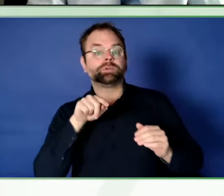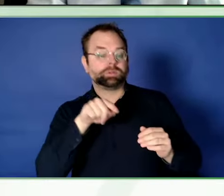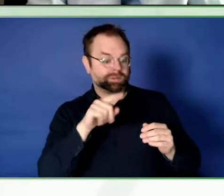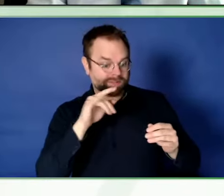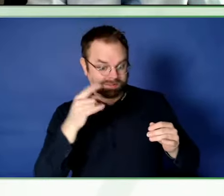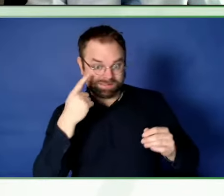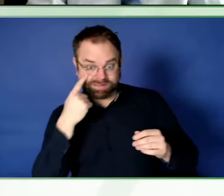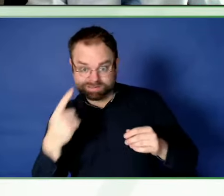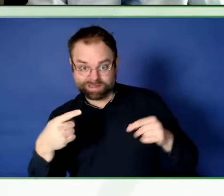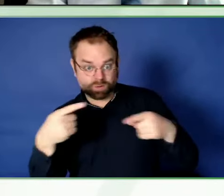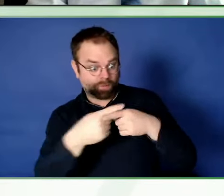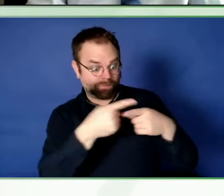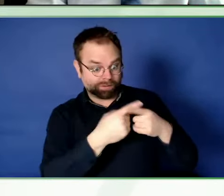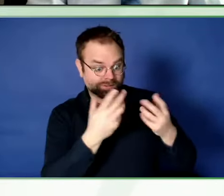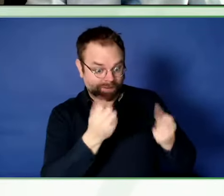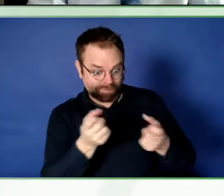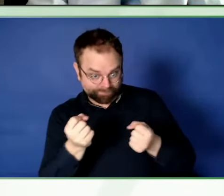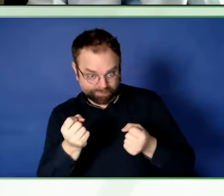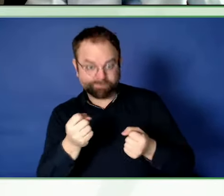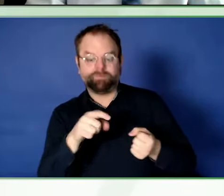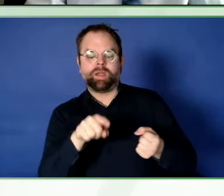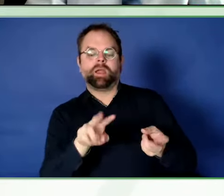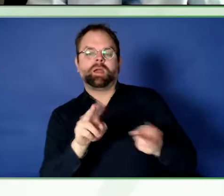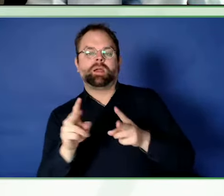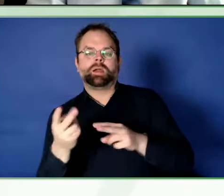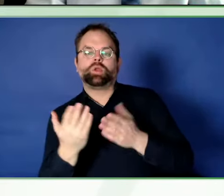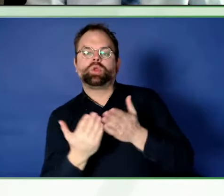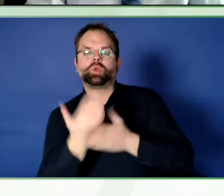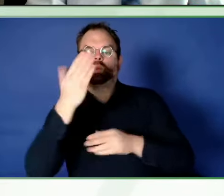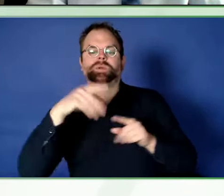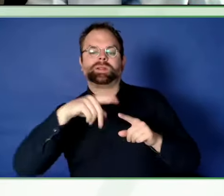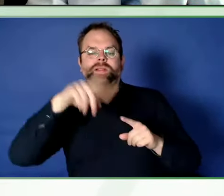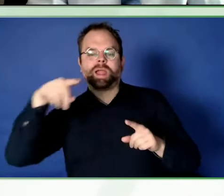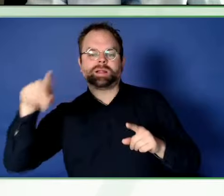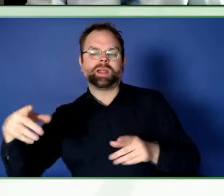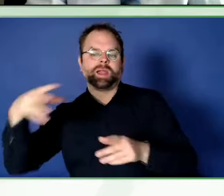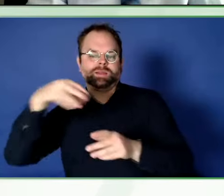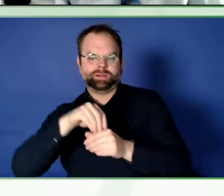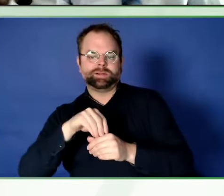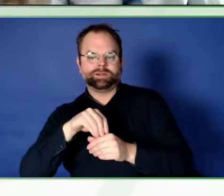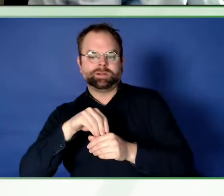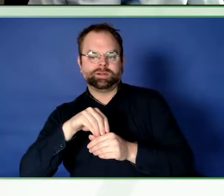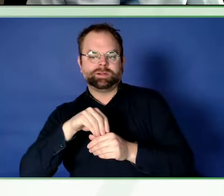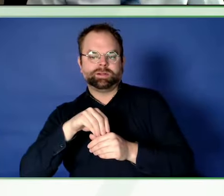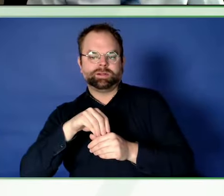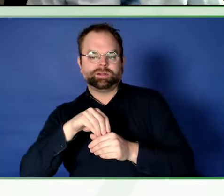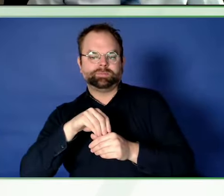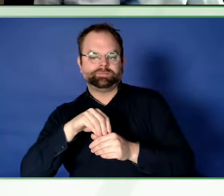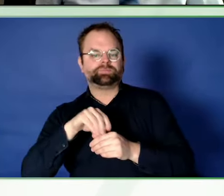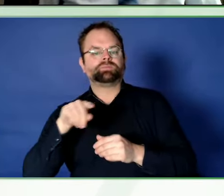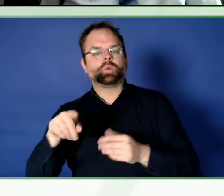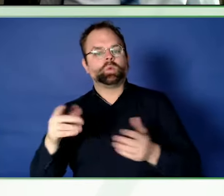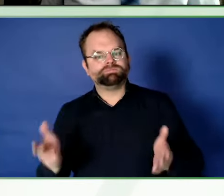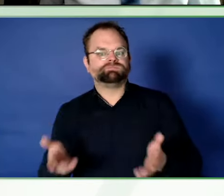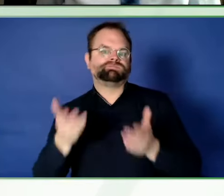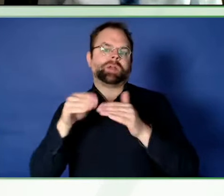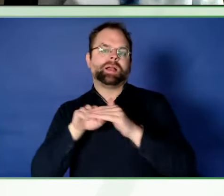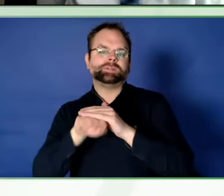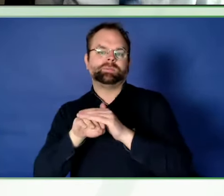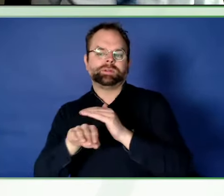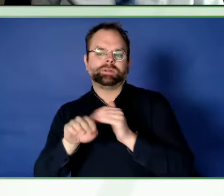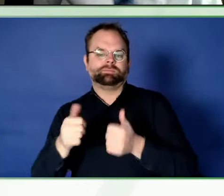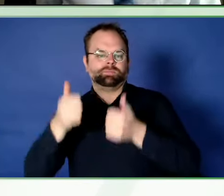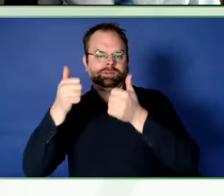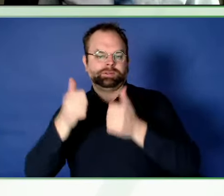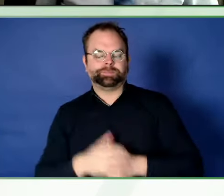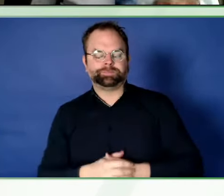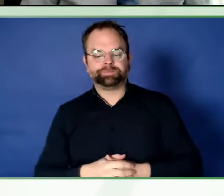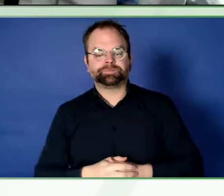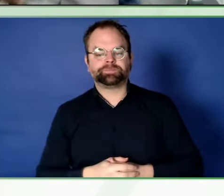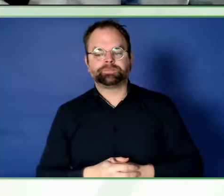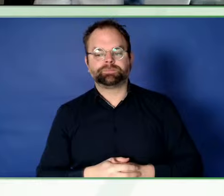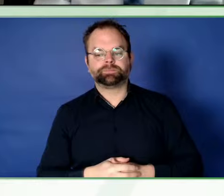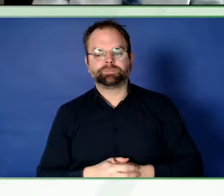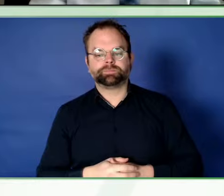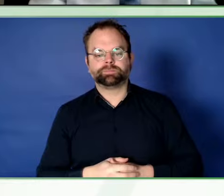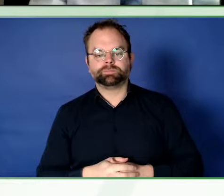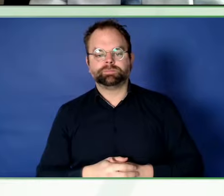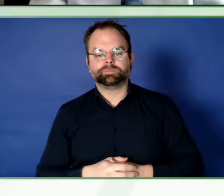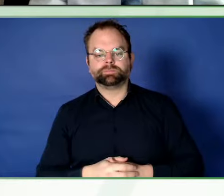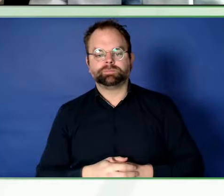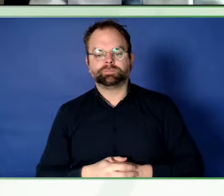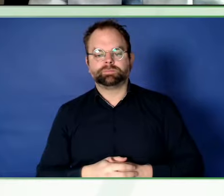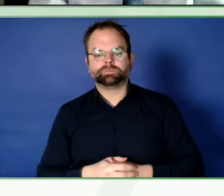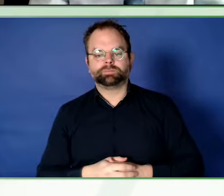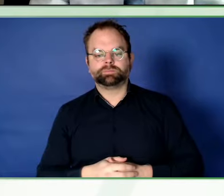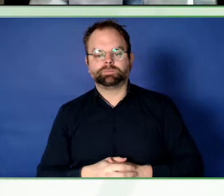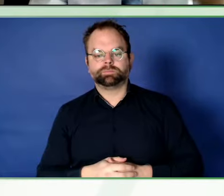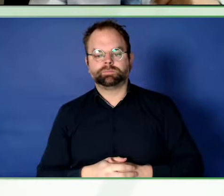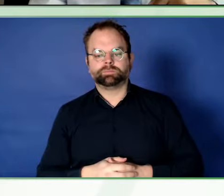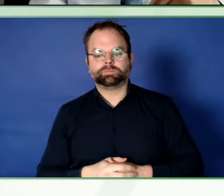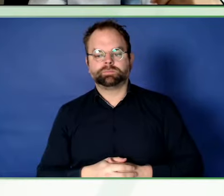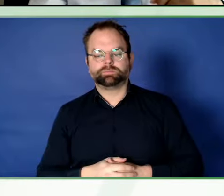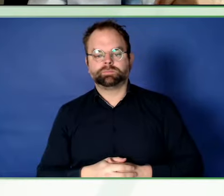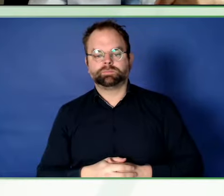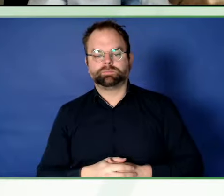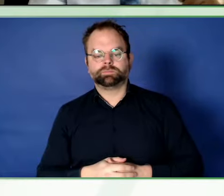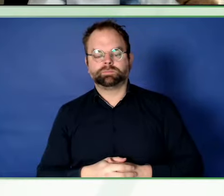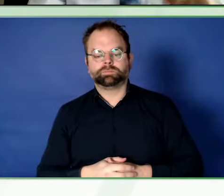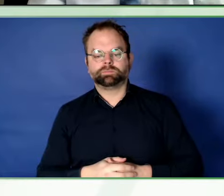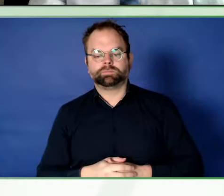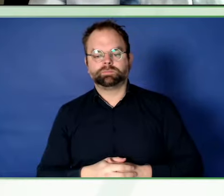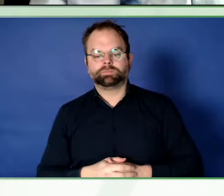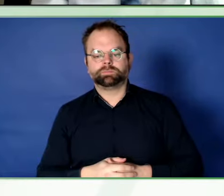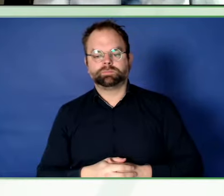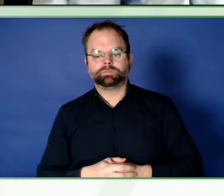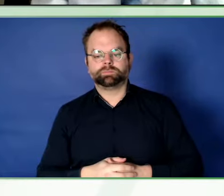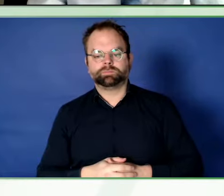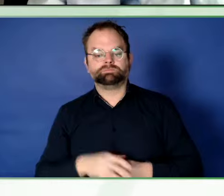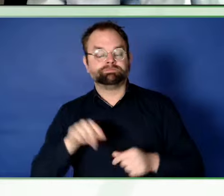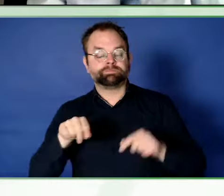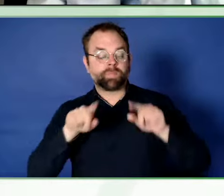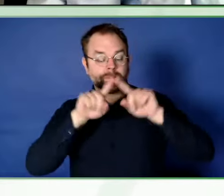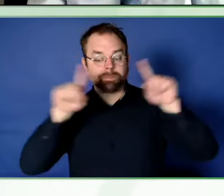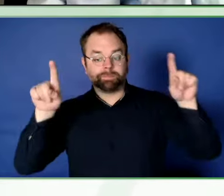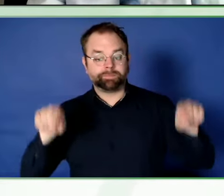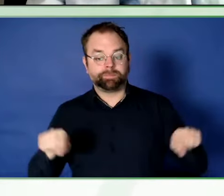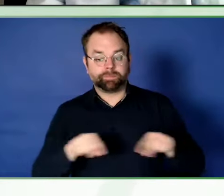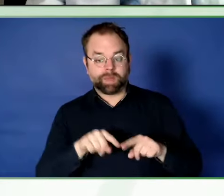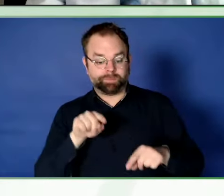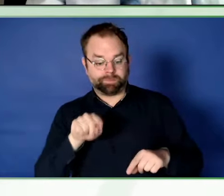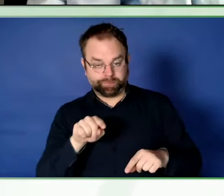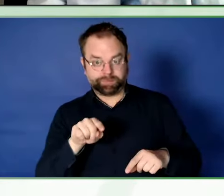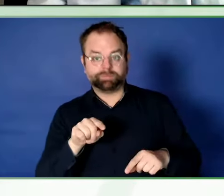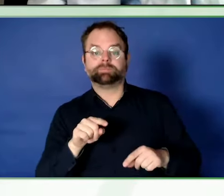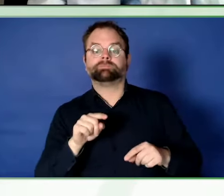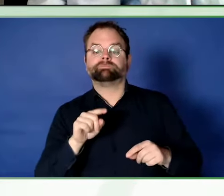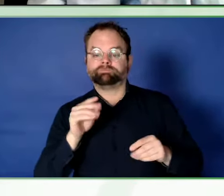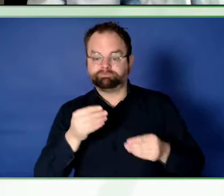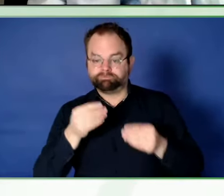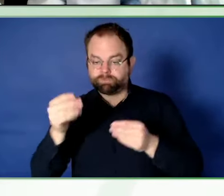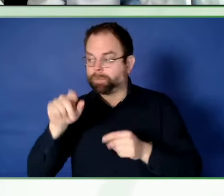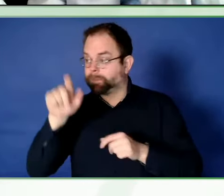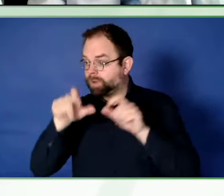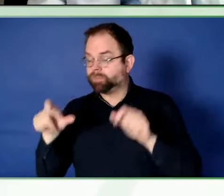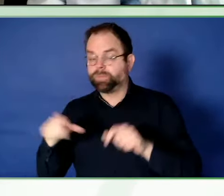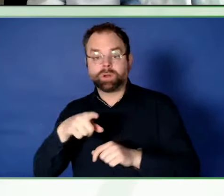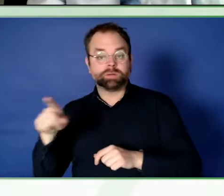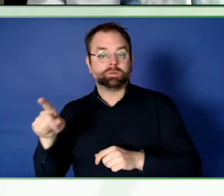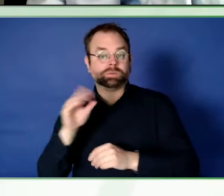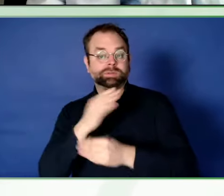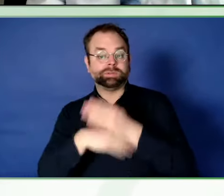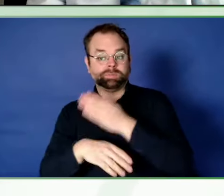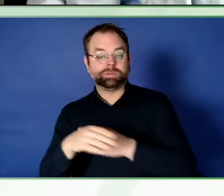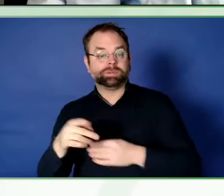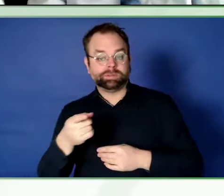The map allows people with disabilities or elderly people to view routes, they can plan